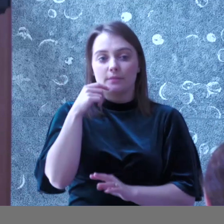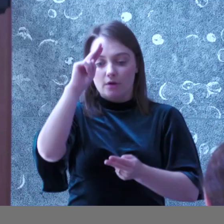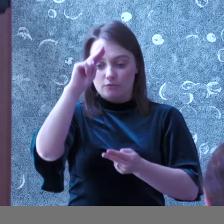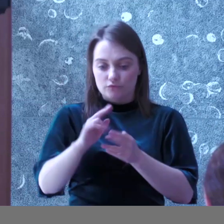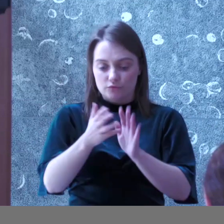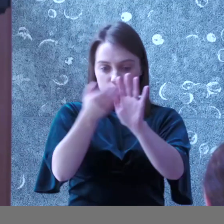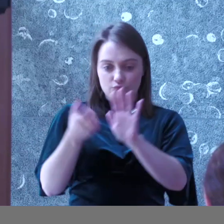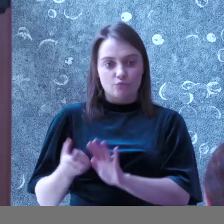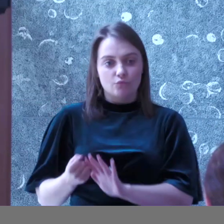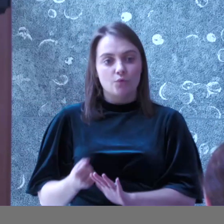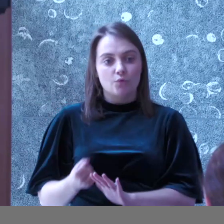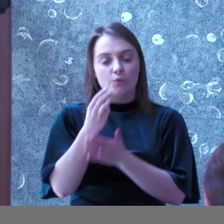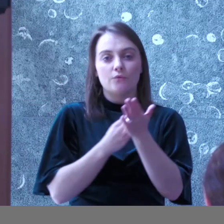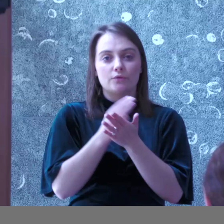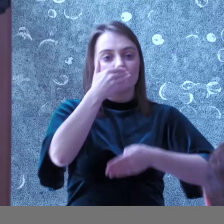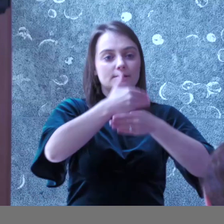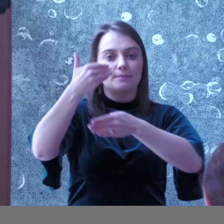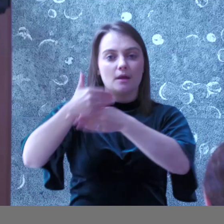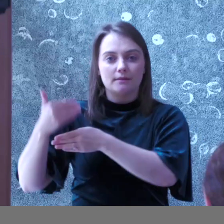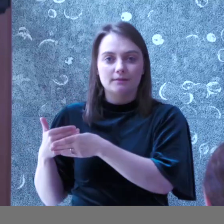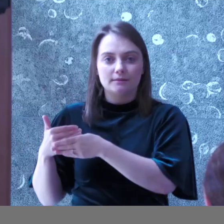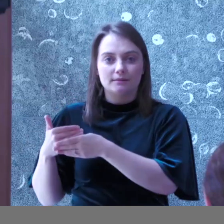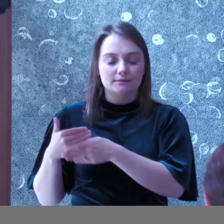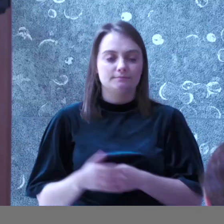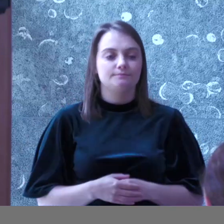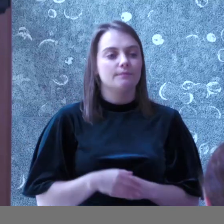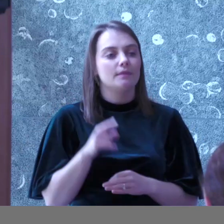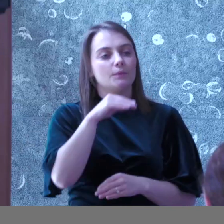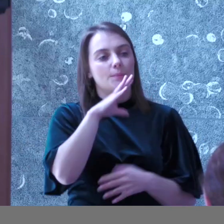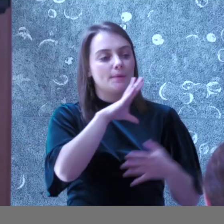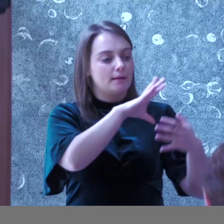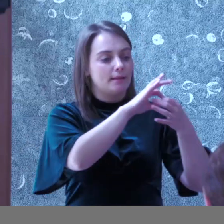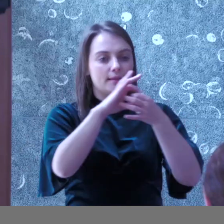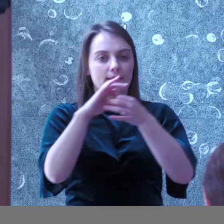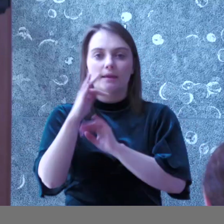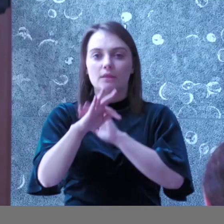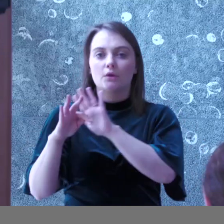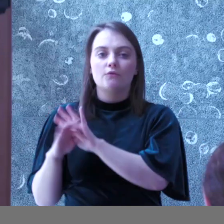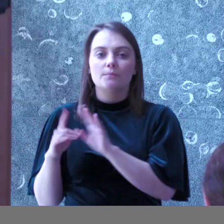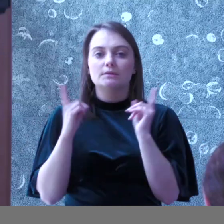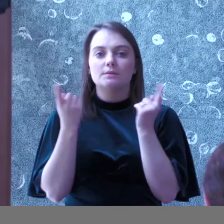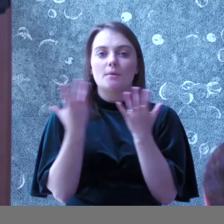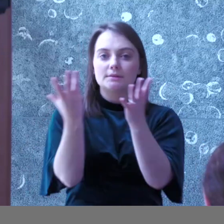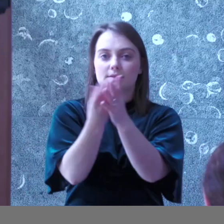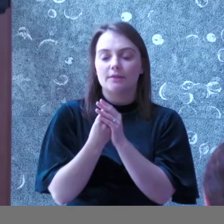the pieces that are difficult. That's what we mean by joined up government. If we know when you were